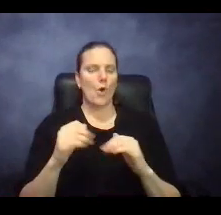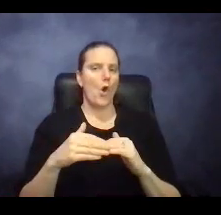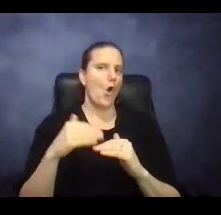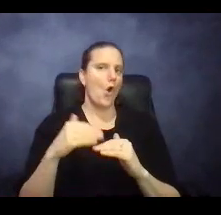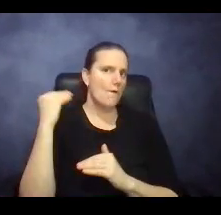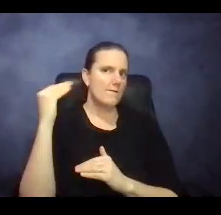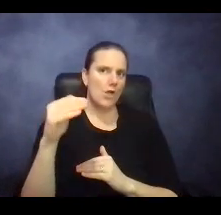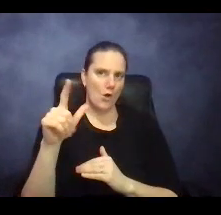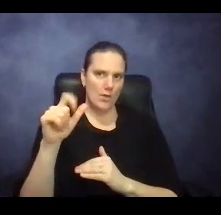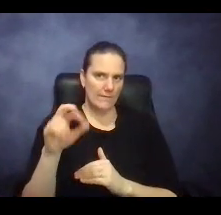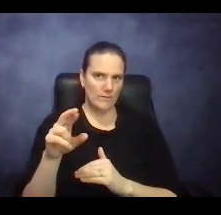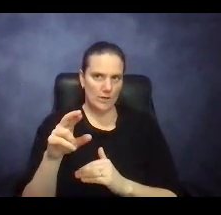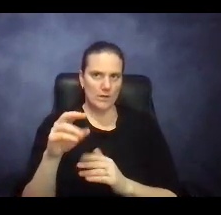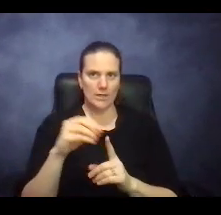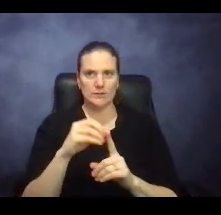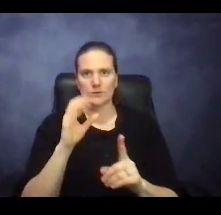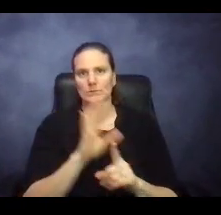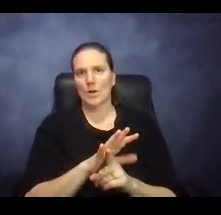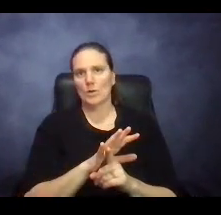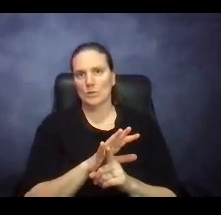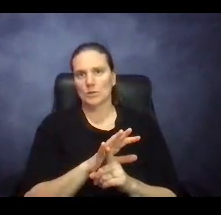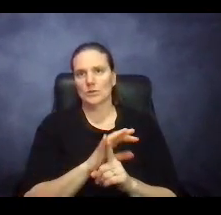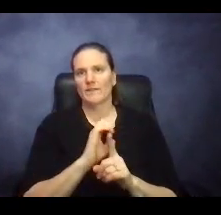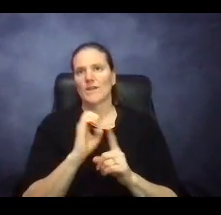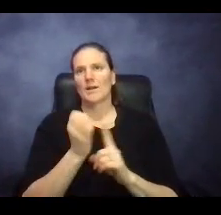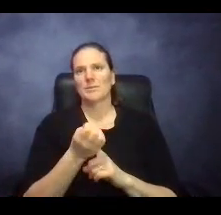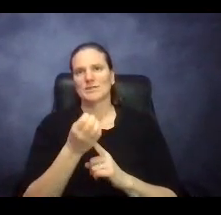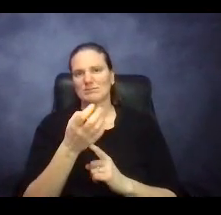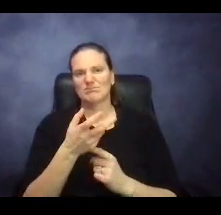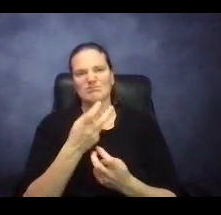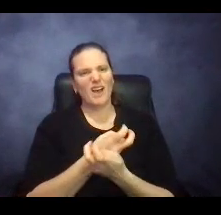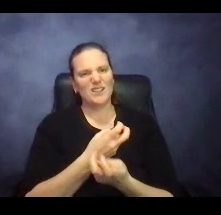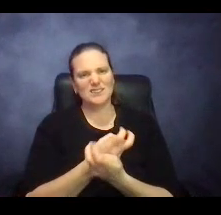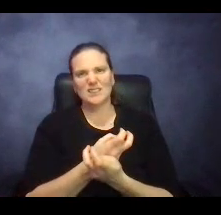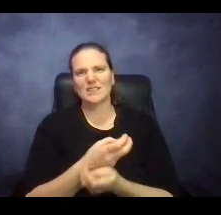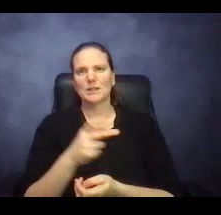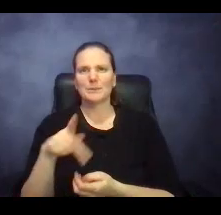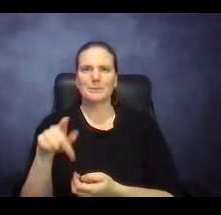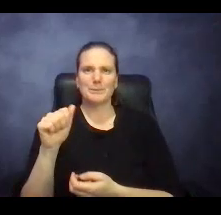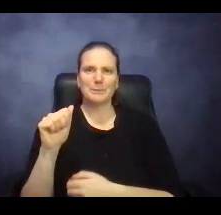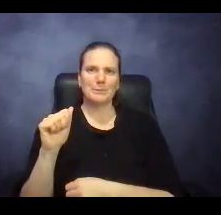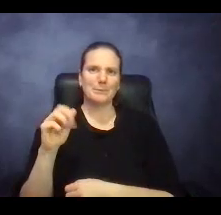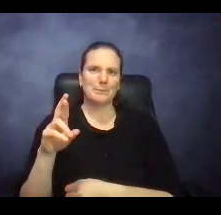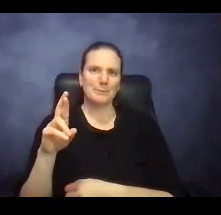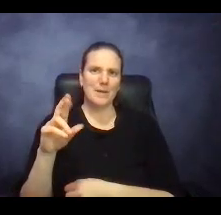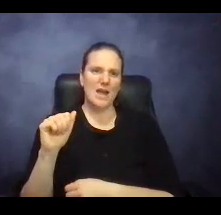If you're exposed to environmental toxins, lots of parabens, that's just exceeding the capacity of